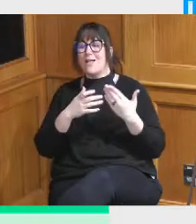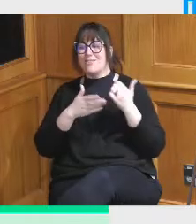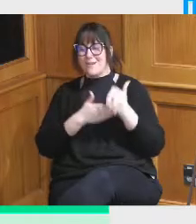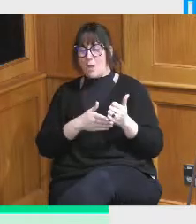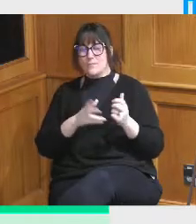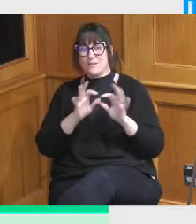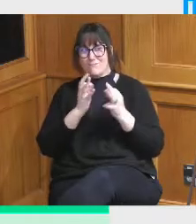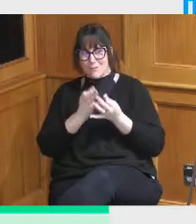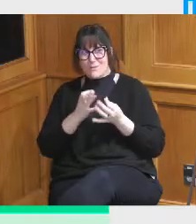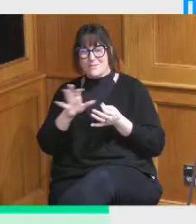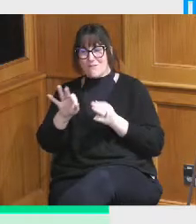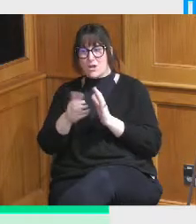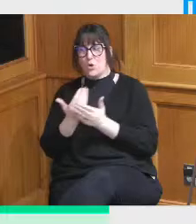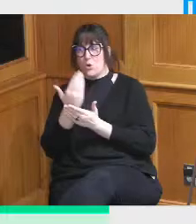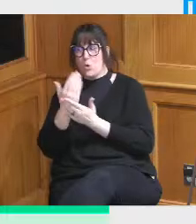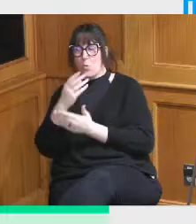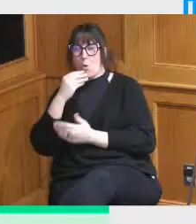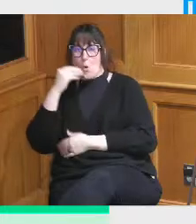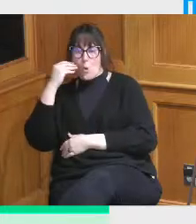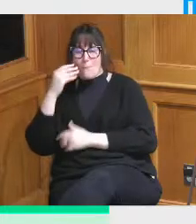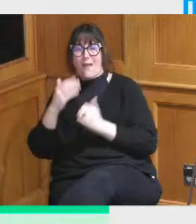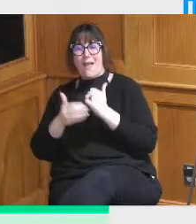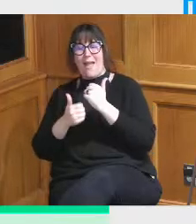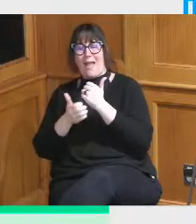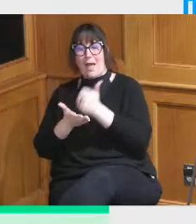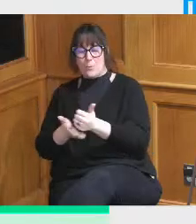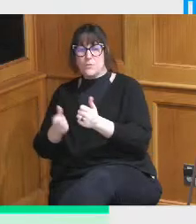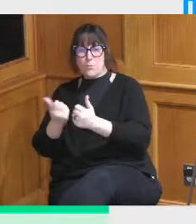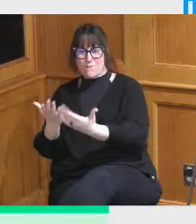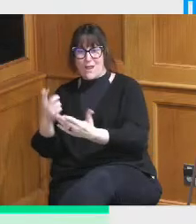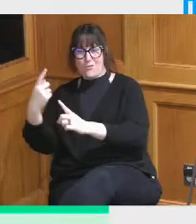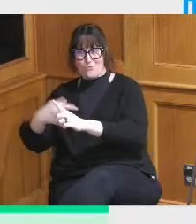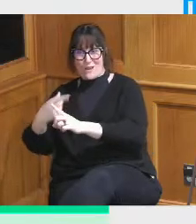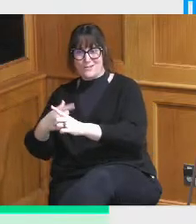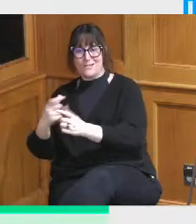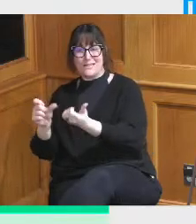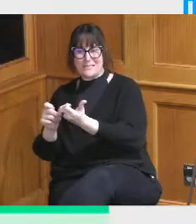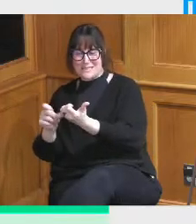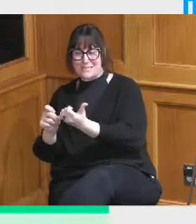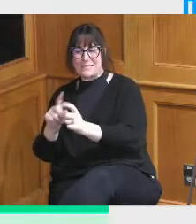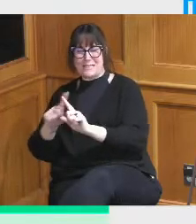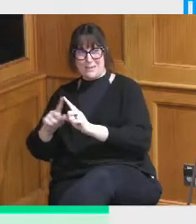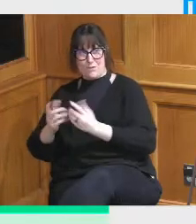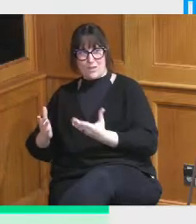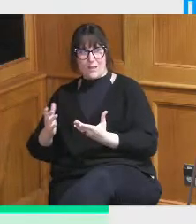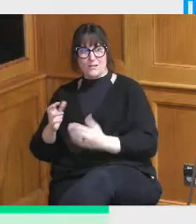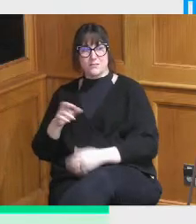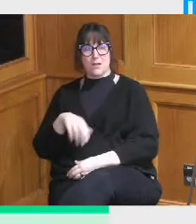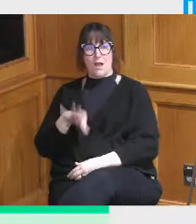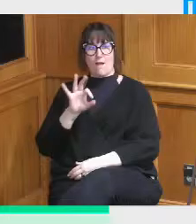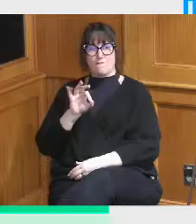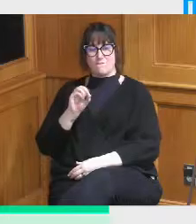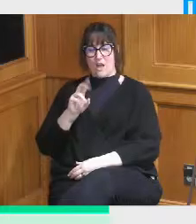rental assistance and provide Management Services found house received an average score of 87 and